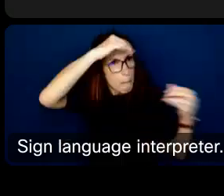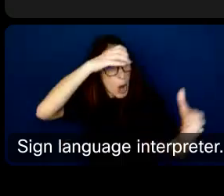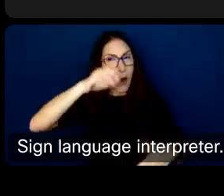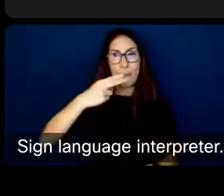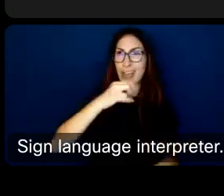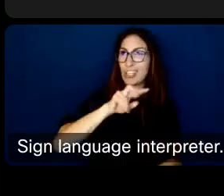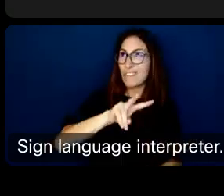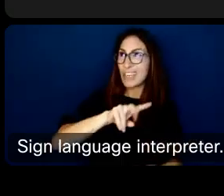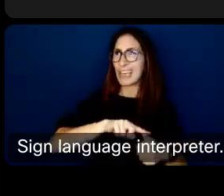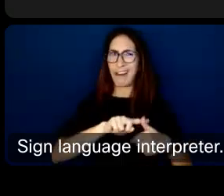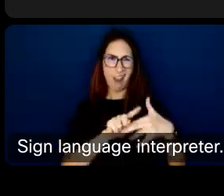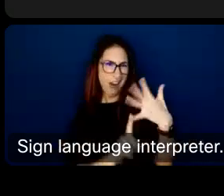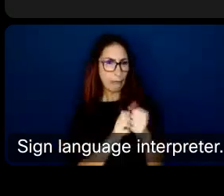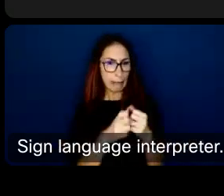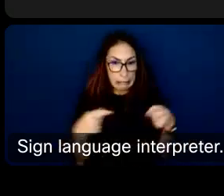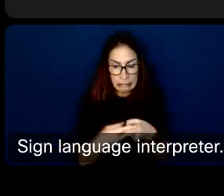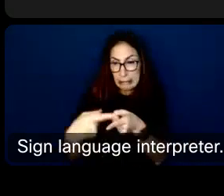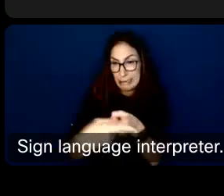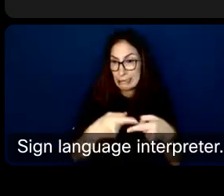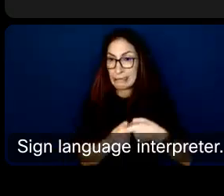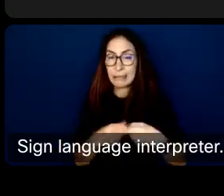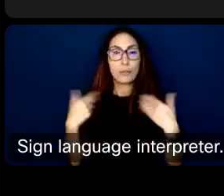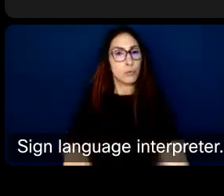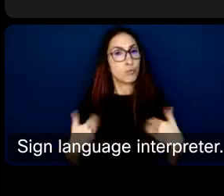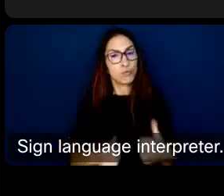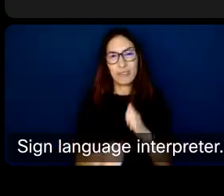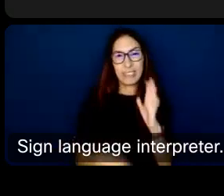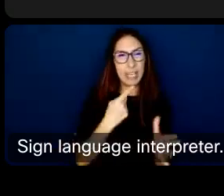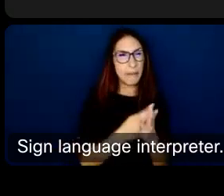gerontologists who are those experts in aging and kind of